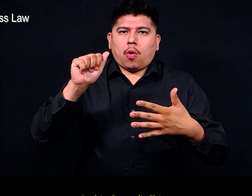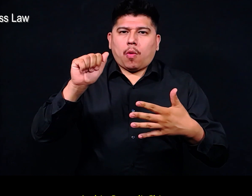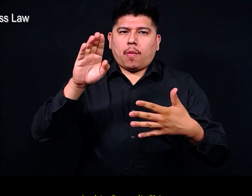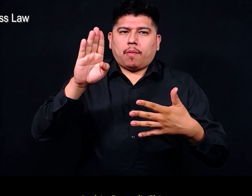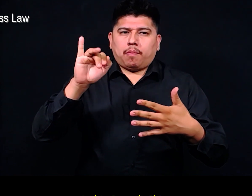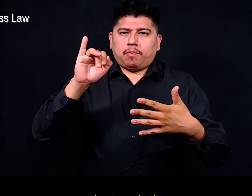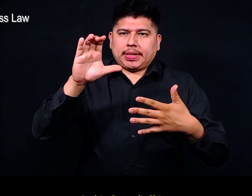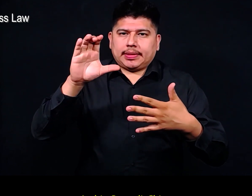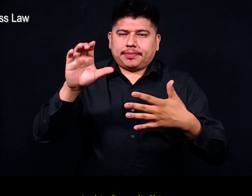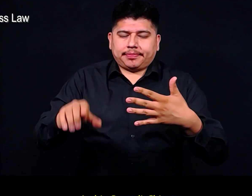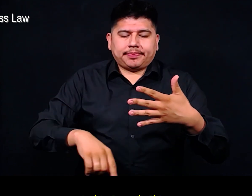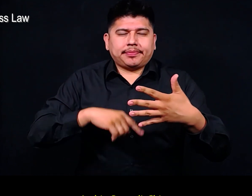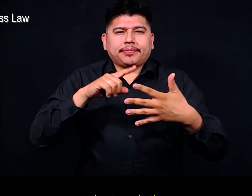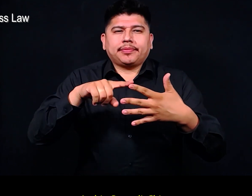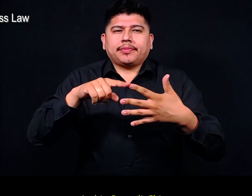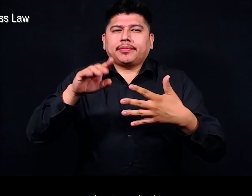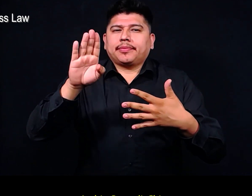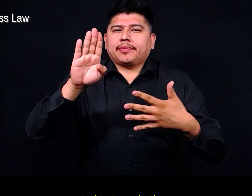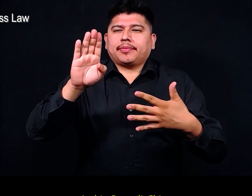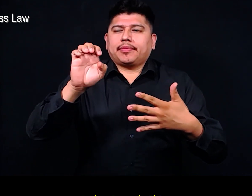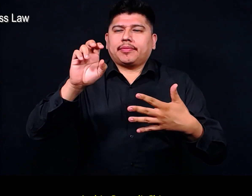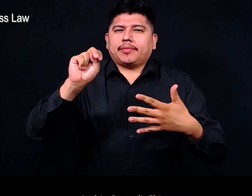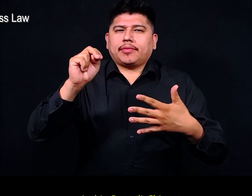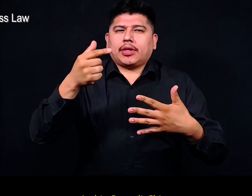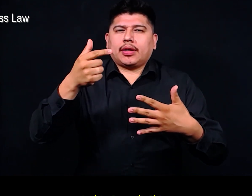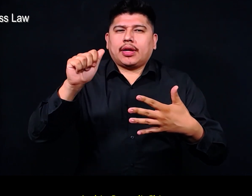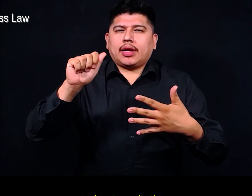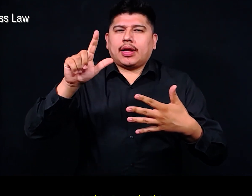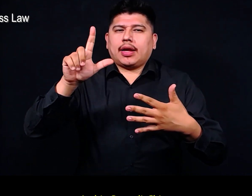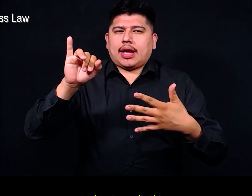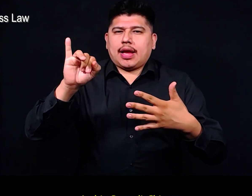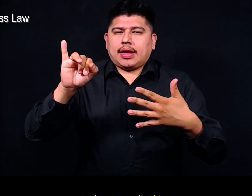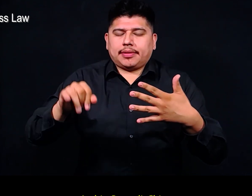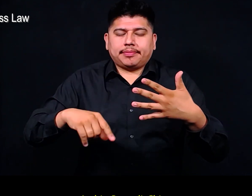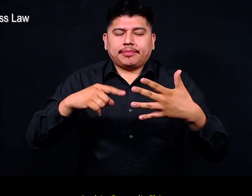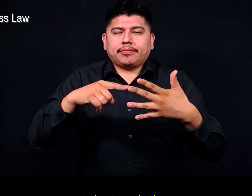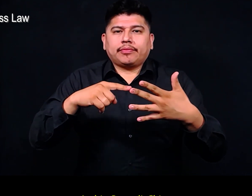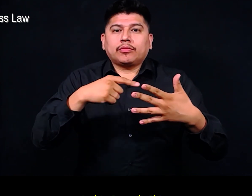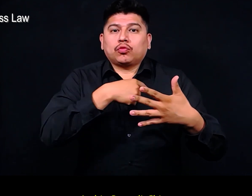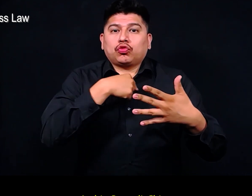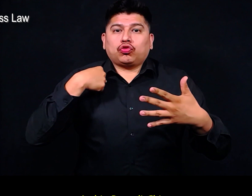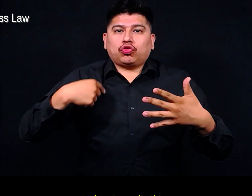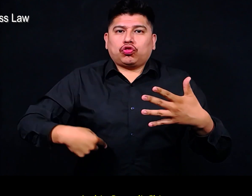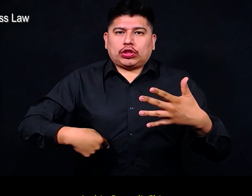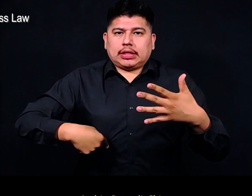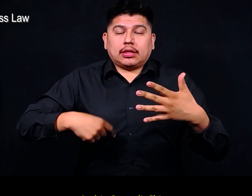Arabic, Bengali, Chinese,